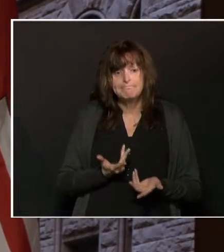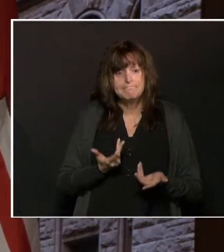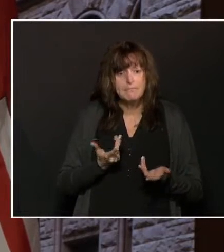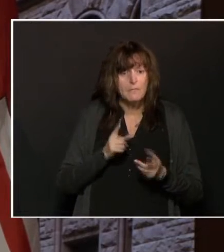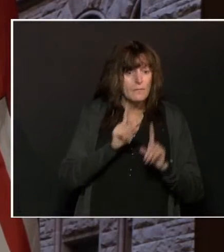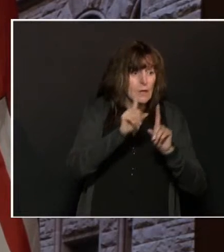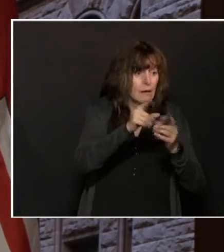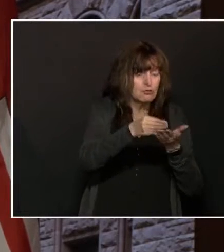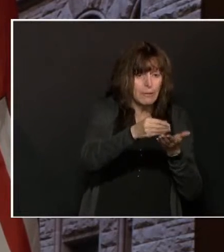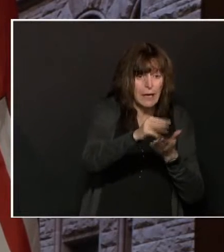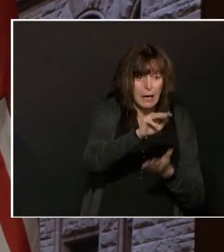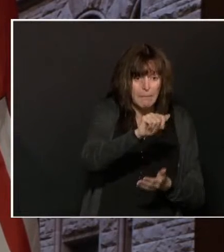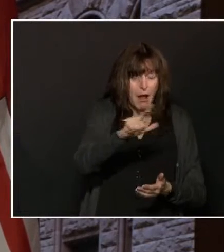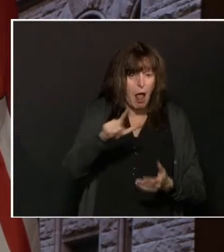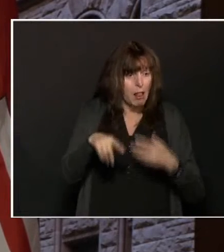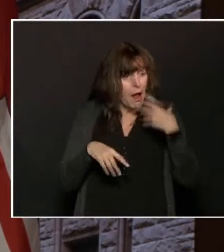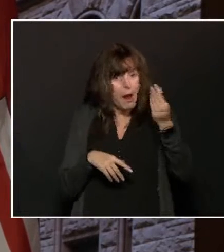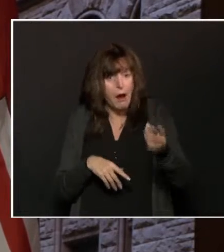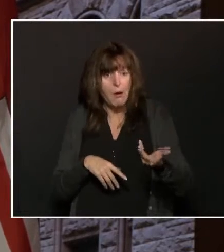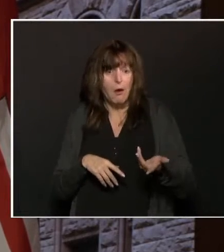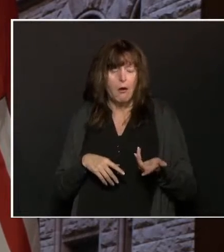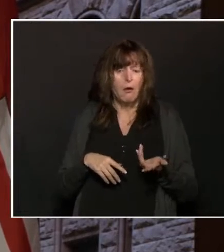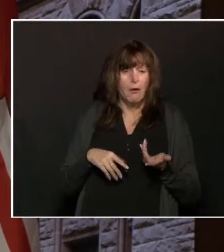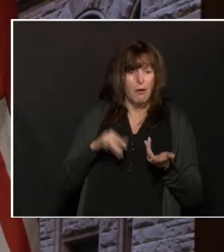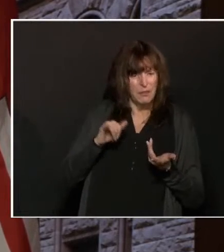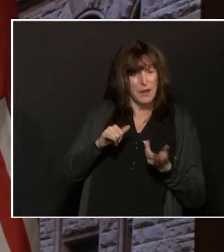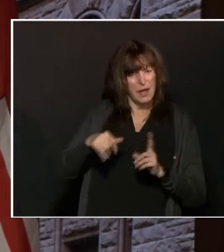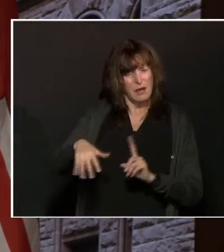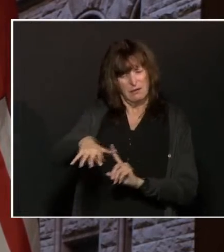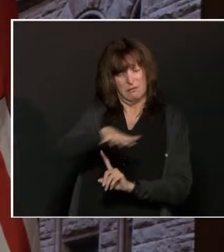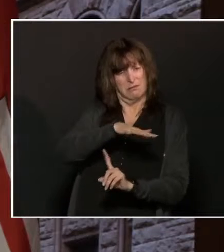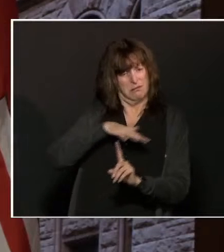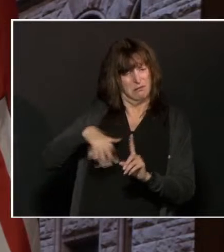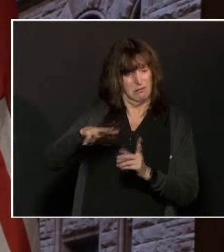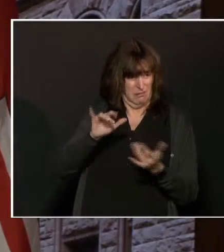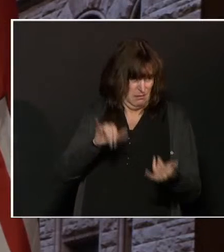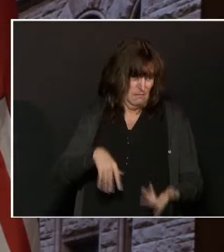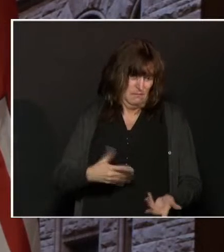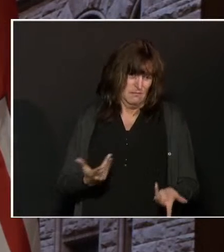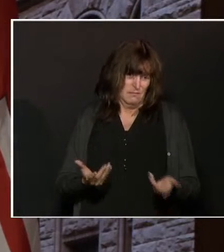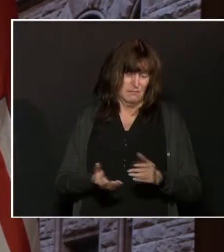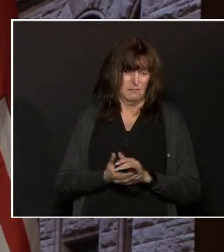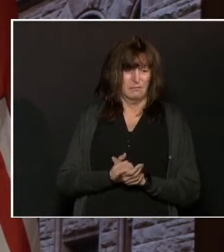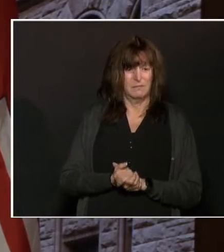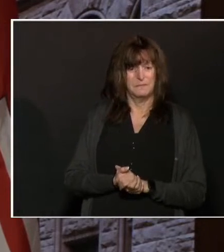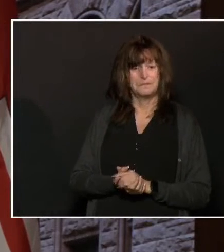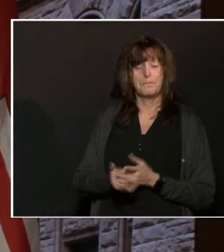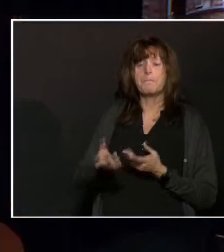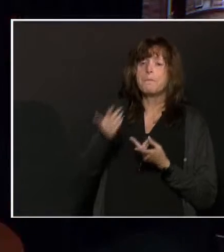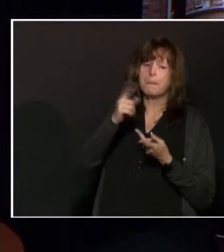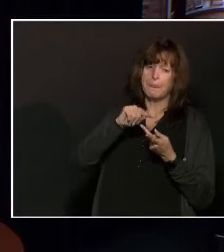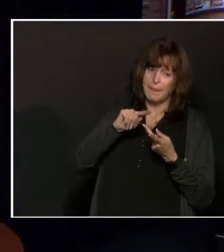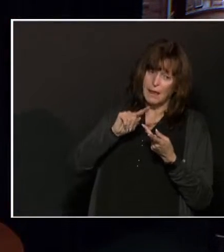AND AND IF AND IF WE AND IF WE LOOK AND IF WE LOOK AT AND IF WE LOOK AT THIS AND IF WE LOOK AT THIS IN AND IF WE LOOK AT THIS IN ONTARIO AND IF WE LOOK AT THIS IN ONTARIO I AND IF WE LOOK AT THIS IN ONTARIO I WANTED AND IF WE LOOK AT THIS IN ONTARIO I WANTED TO